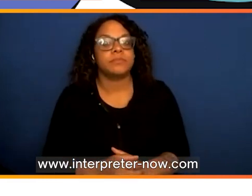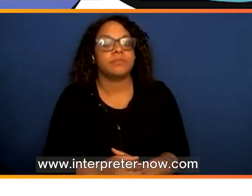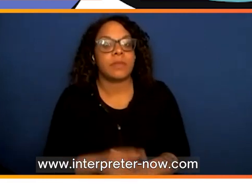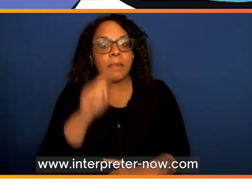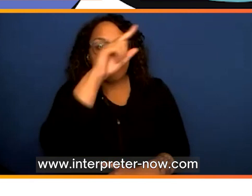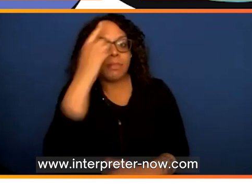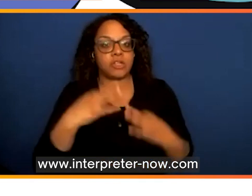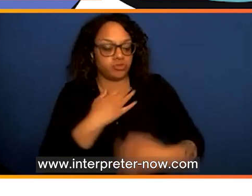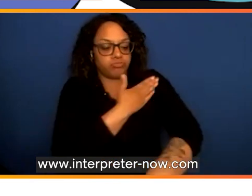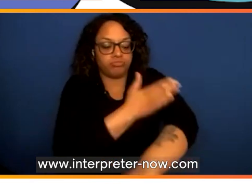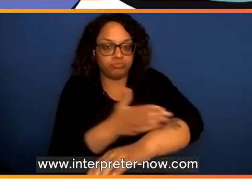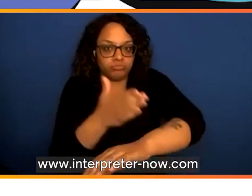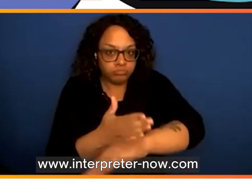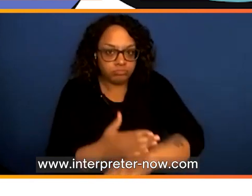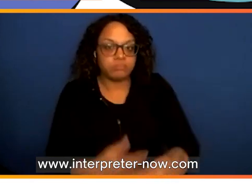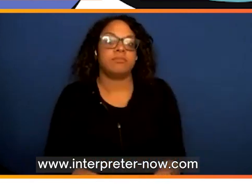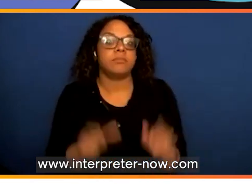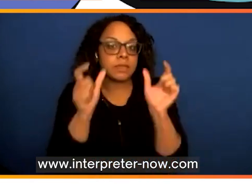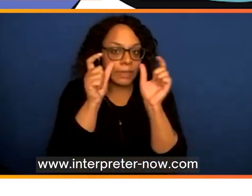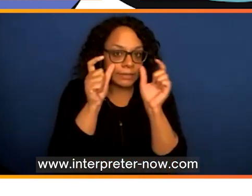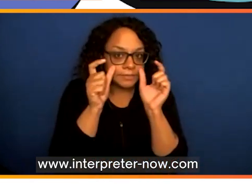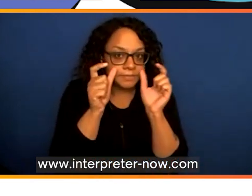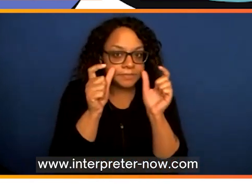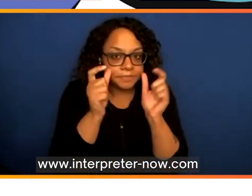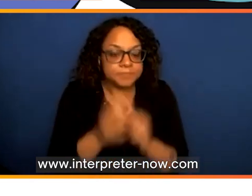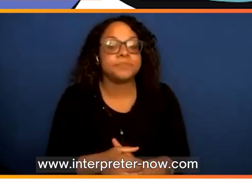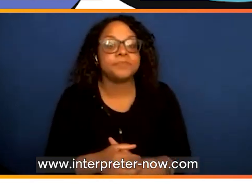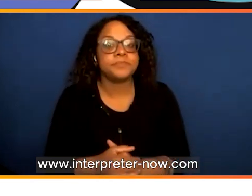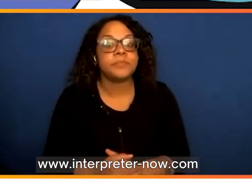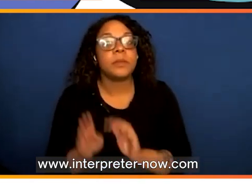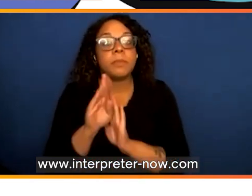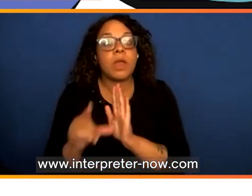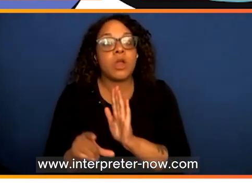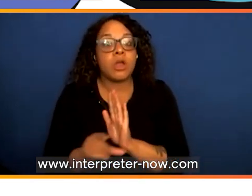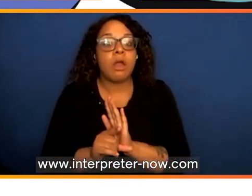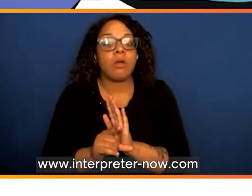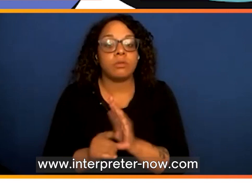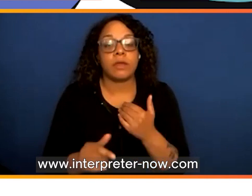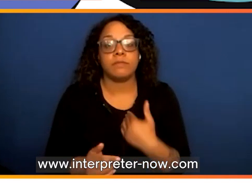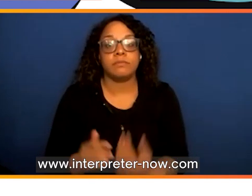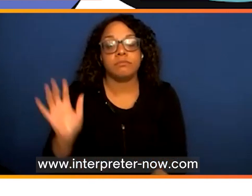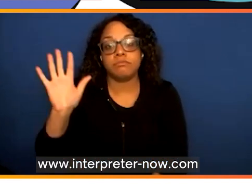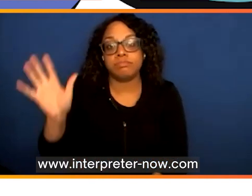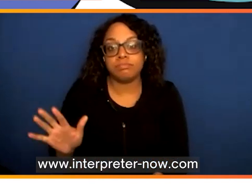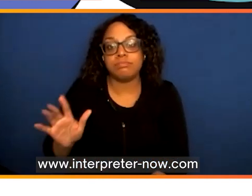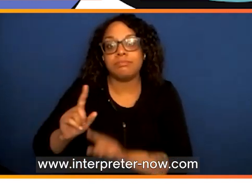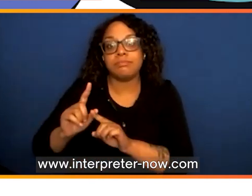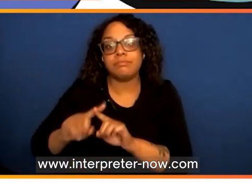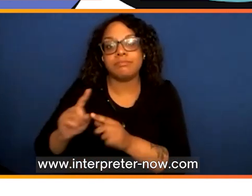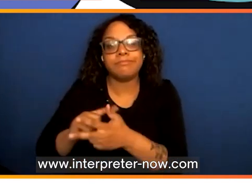sleeve black blouse, and glasses. In my background on one side is a bunch of three different